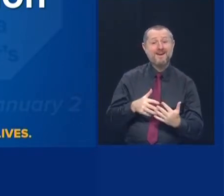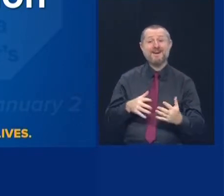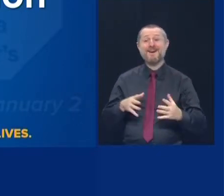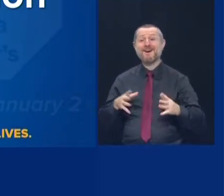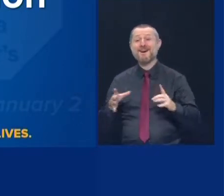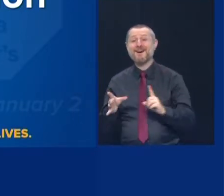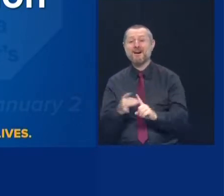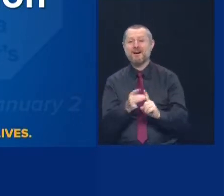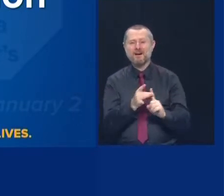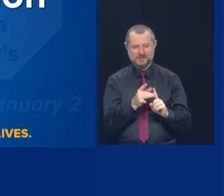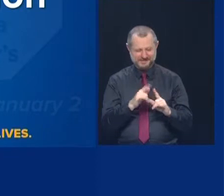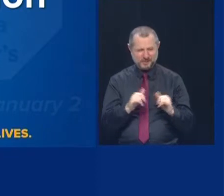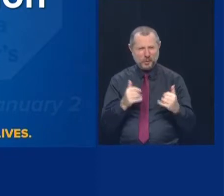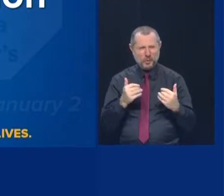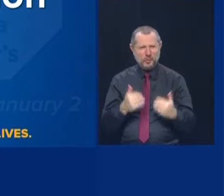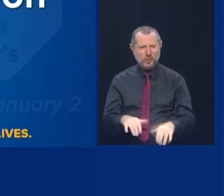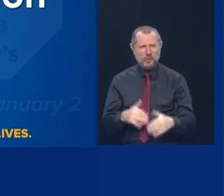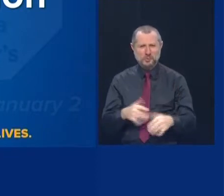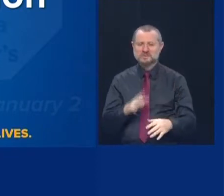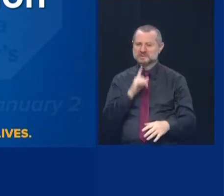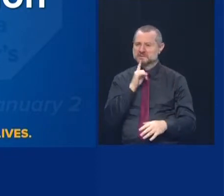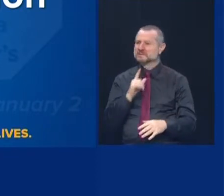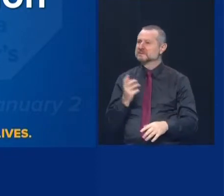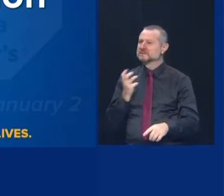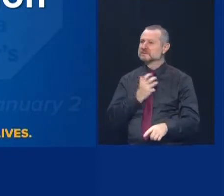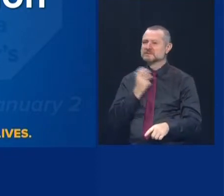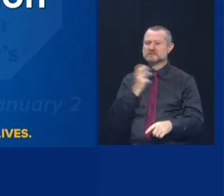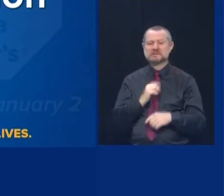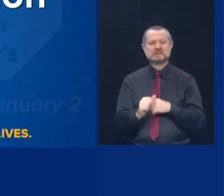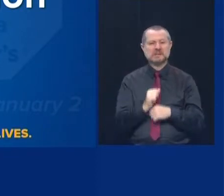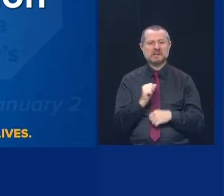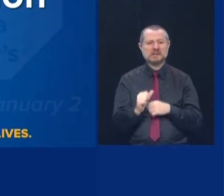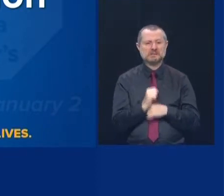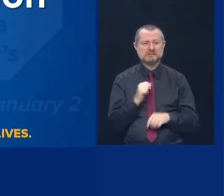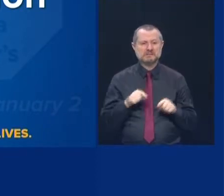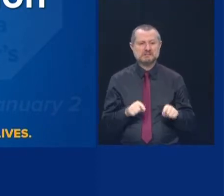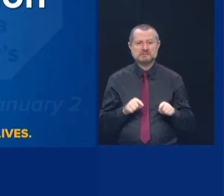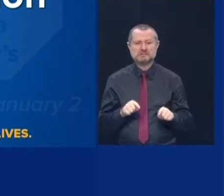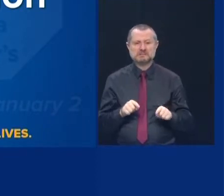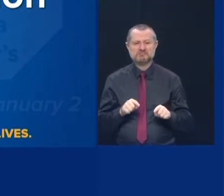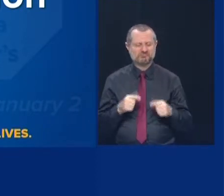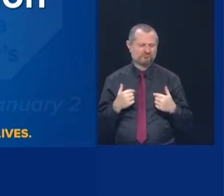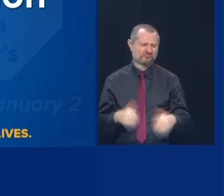YOU PUT THAT RATE OF INCREASE TOGETHER WITH AN ADDITIONAL INCREASE FROM THE HIGH LEVEL OF